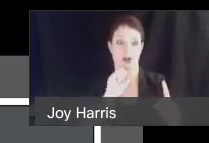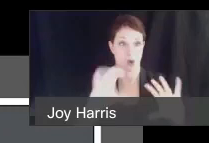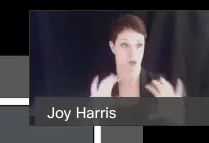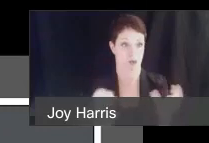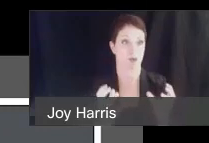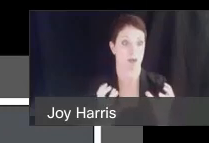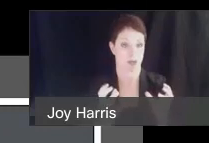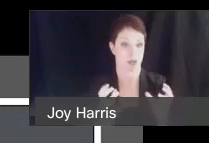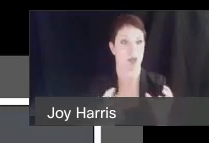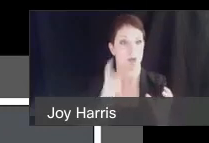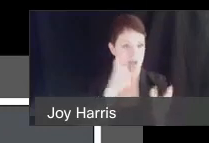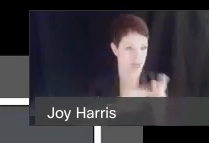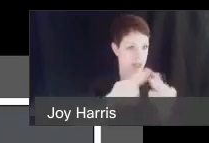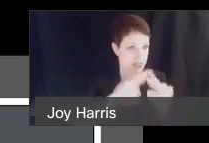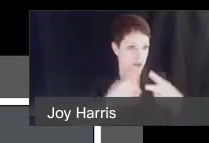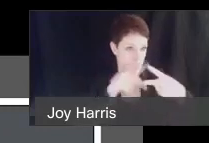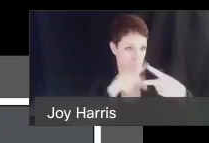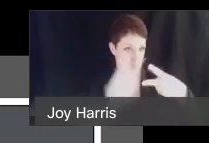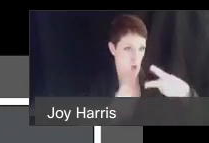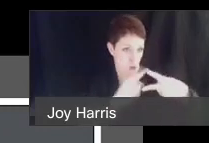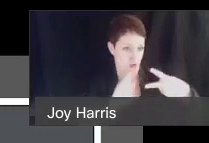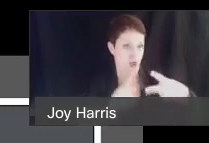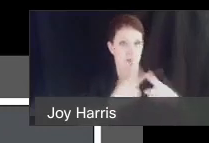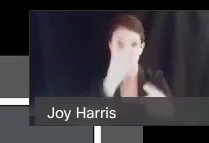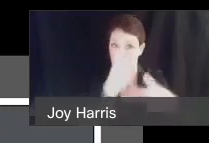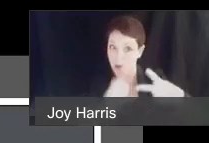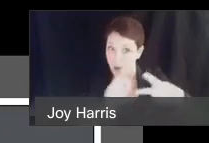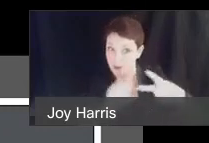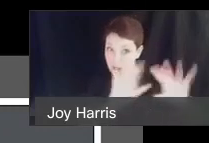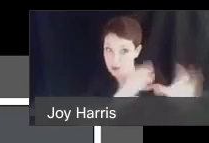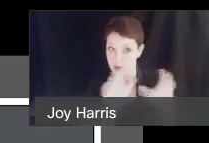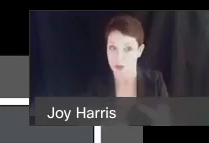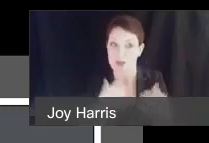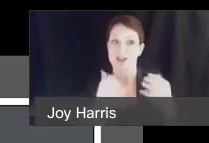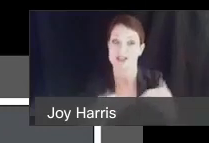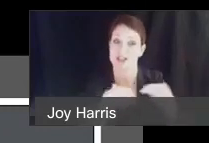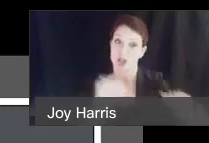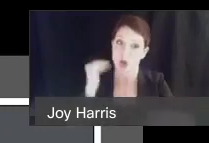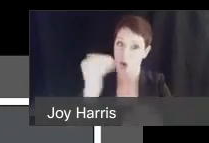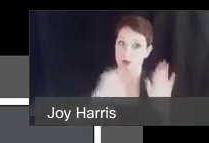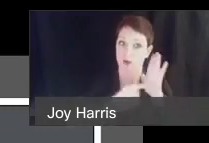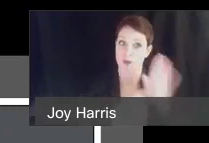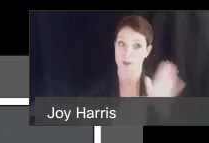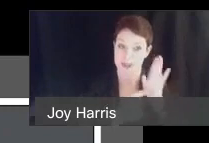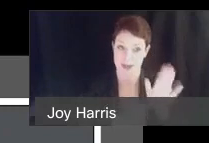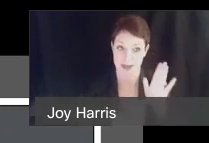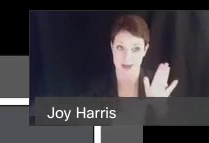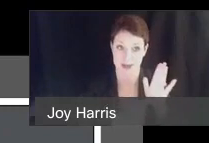but I want to point out that both of these age groups remain over-represented